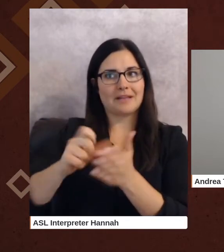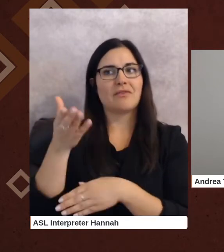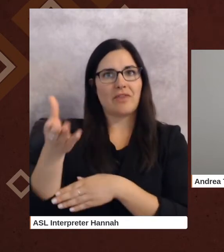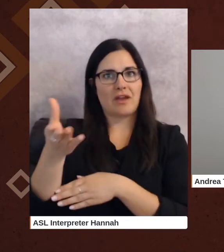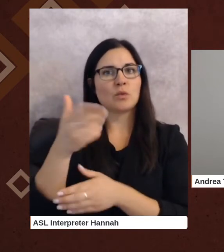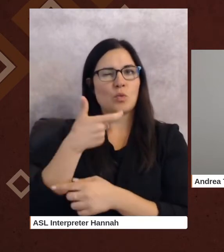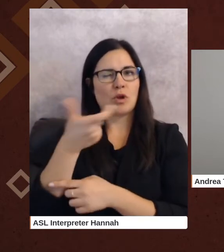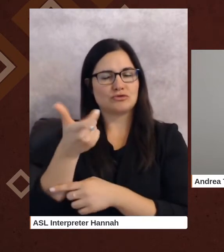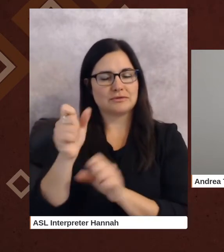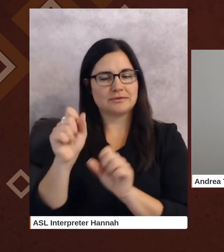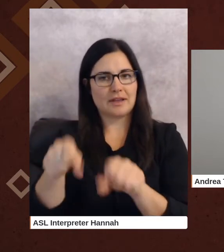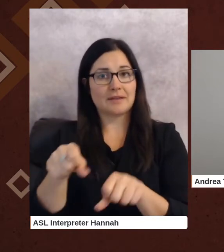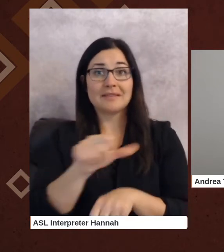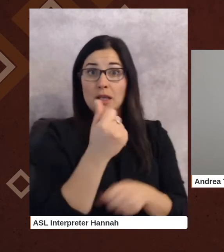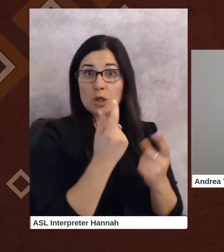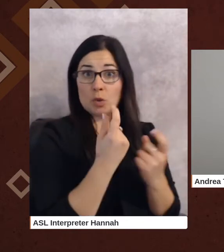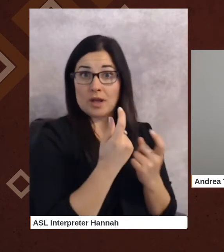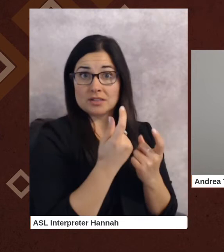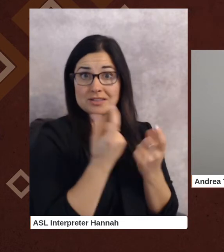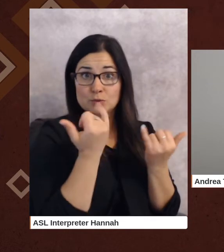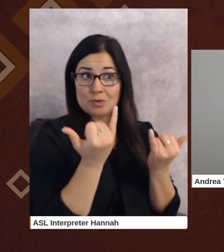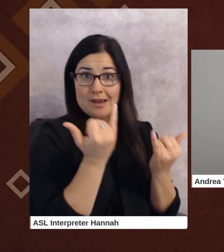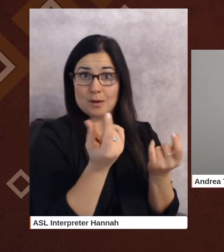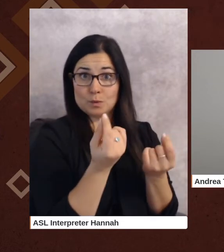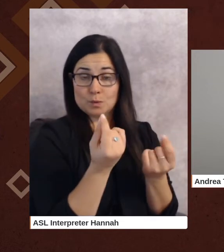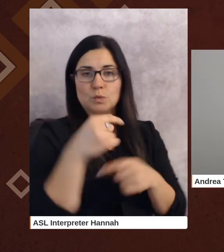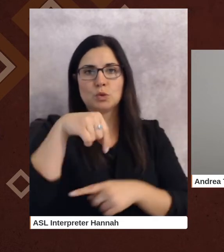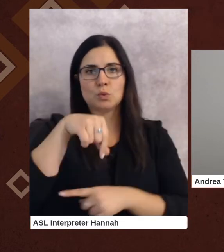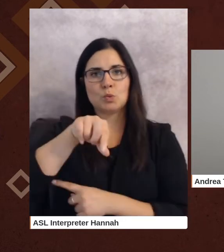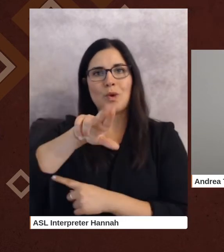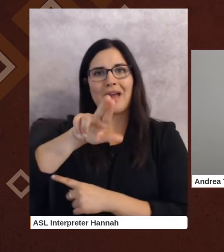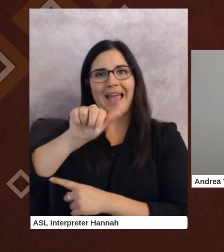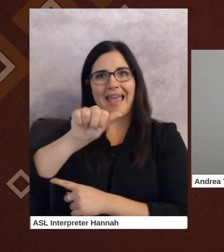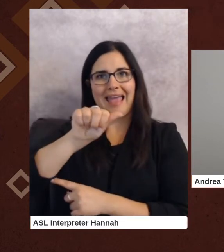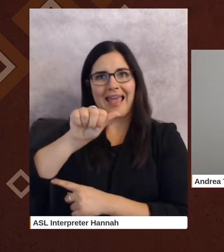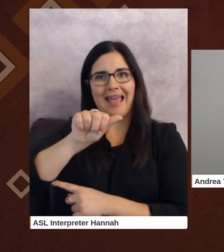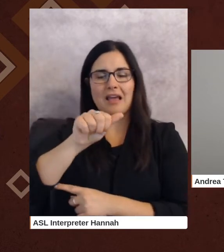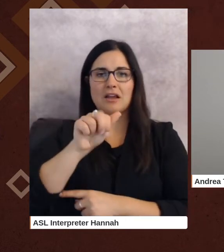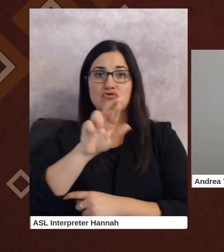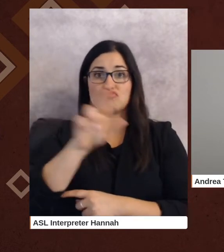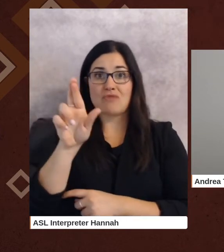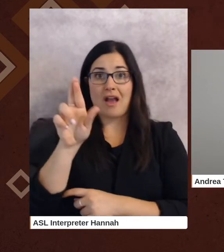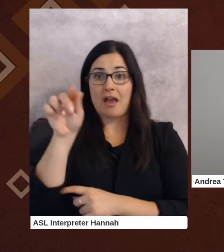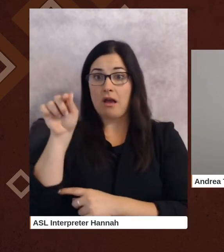you can ask them by using the Q&A feature on the right side of your screen in the attendee hub.